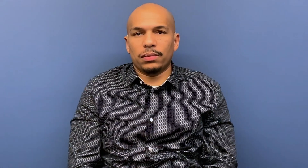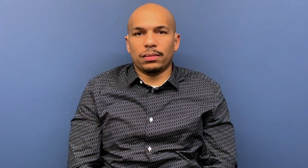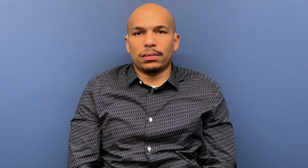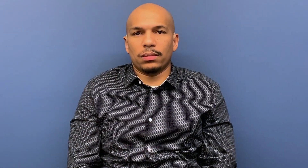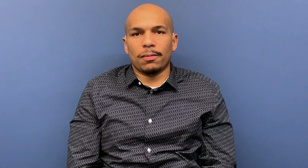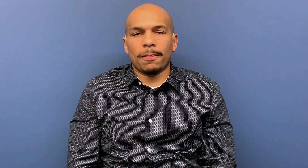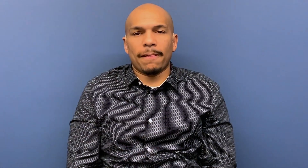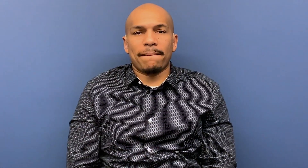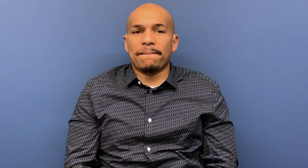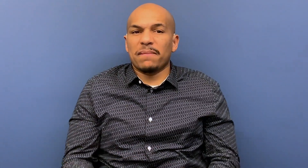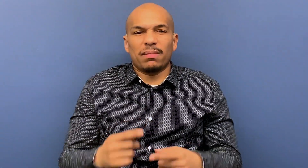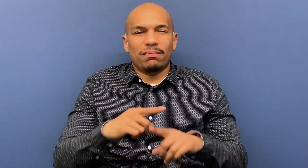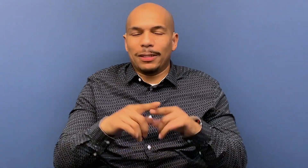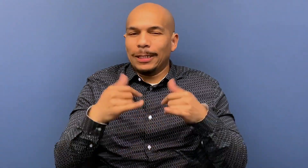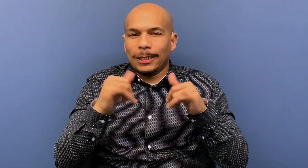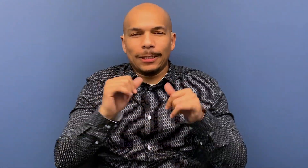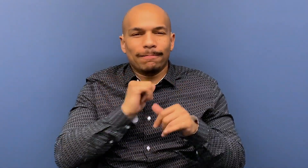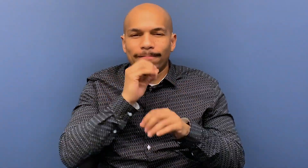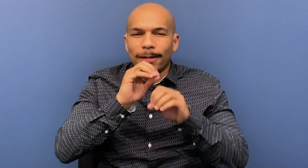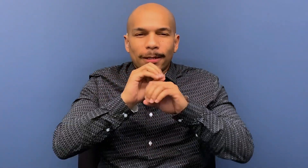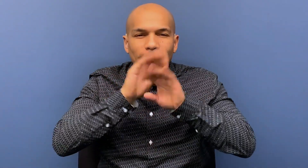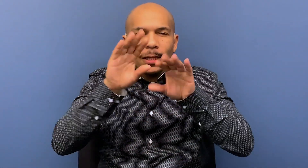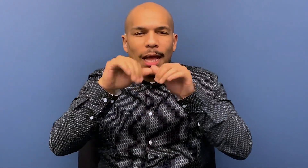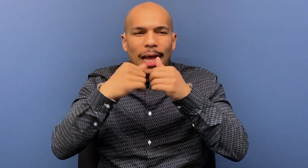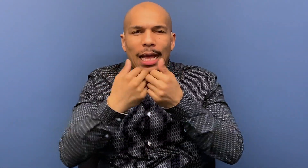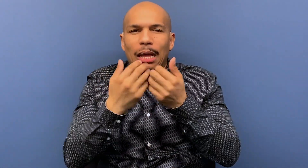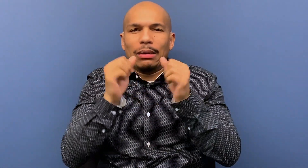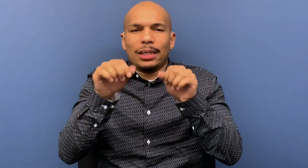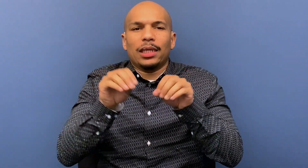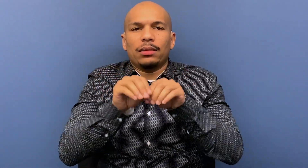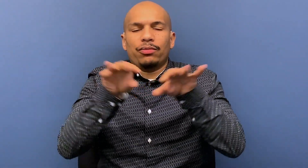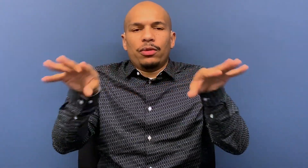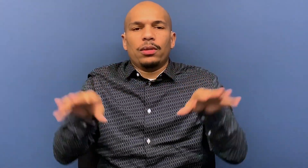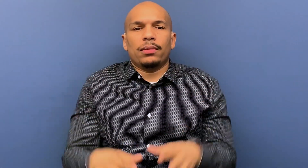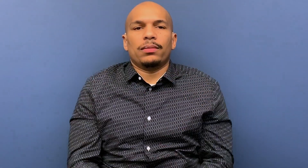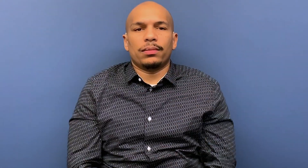but it is currently unclear how easily it spreads.